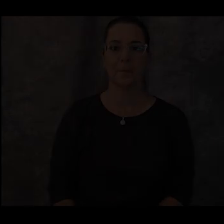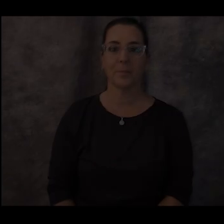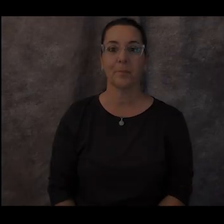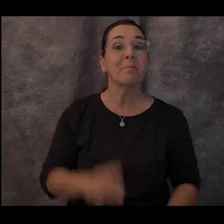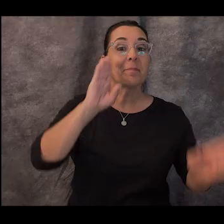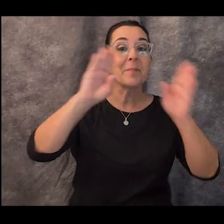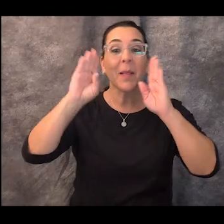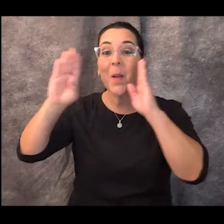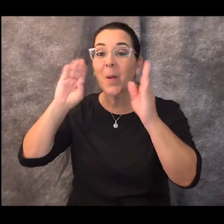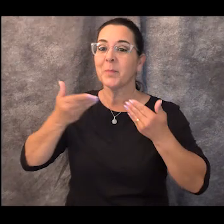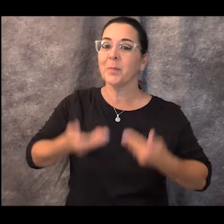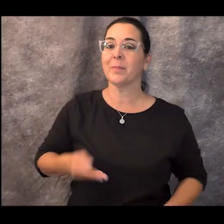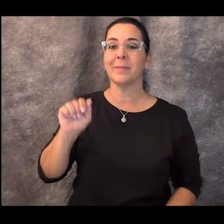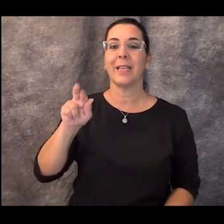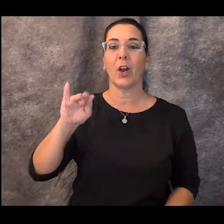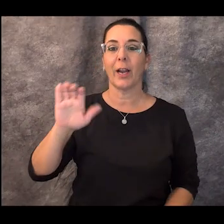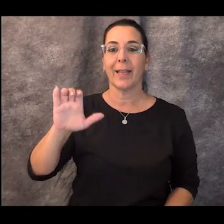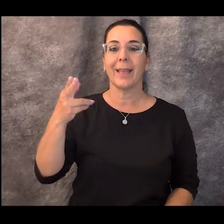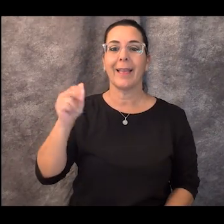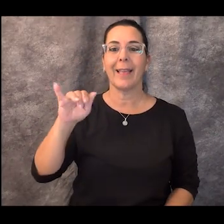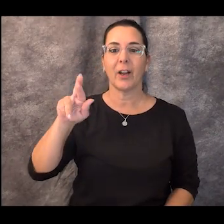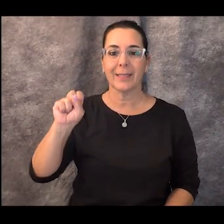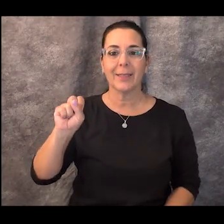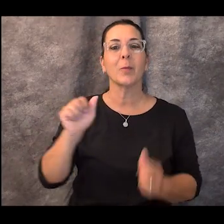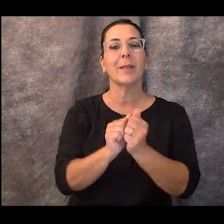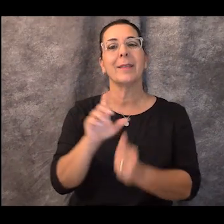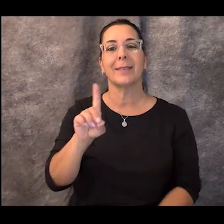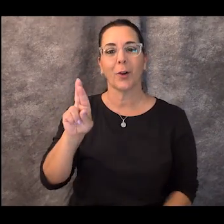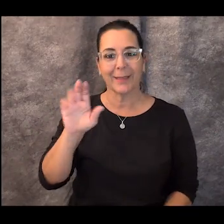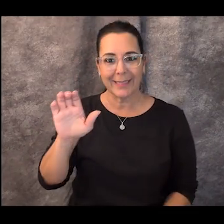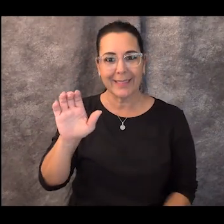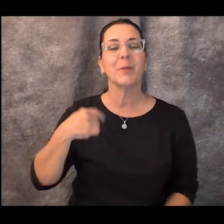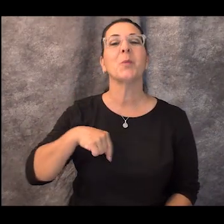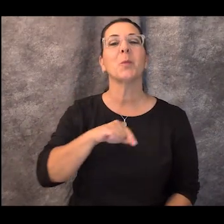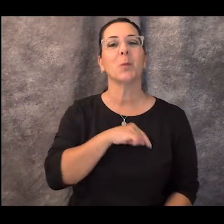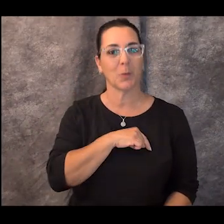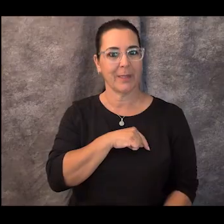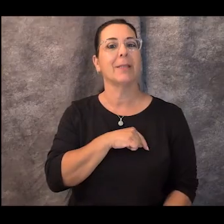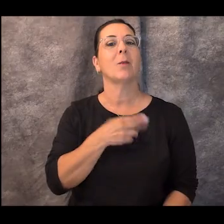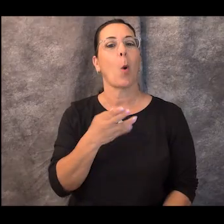(Eric Harris) Hey everyone, this is Eric Harris with Disability Rights California, the host of The Game Plan.